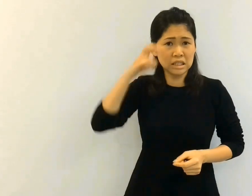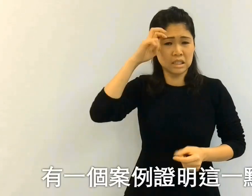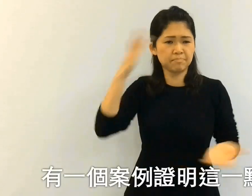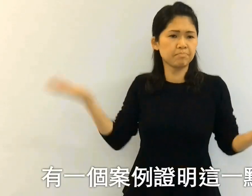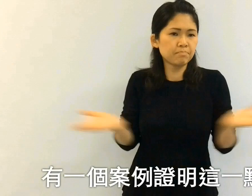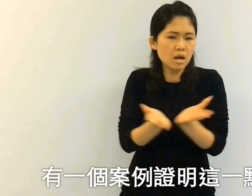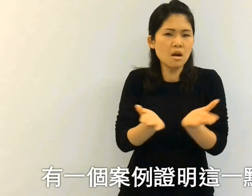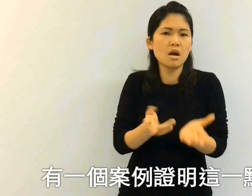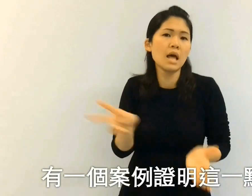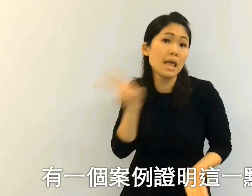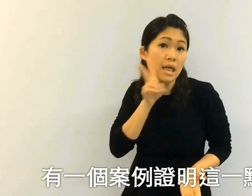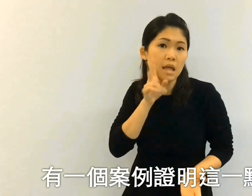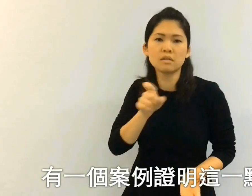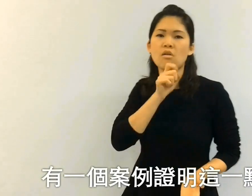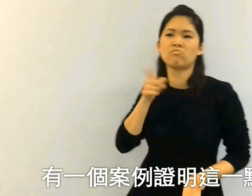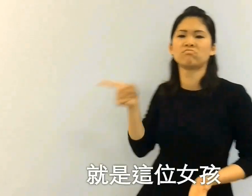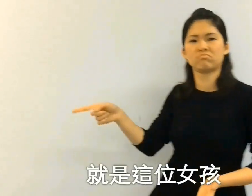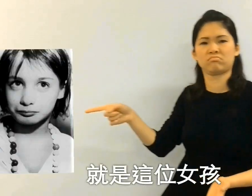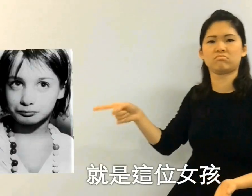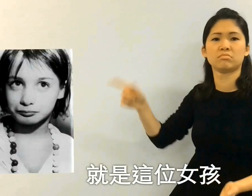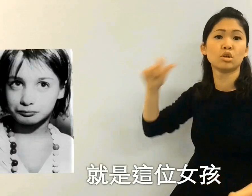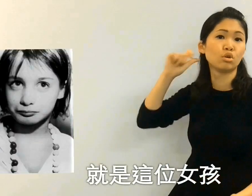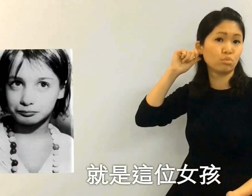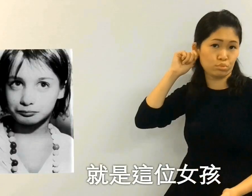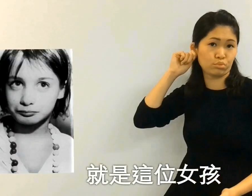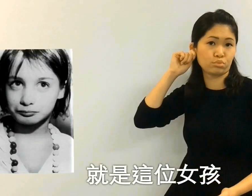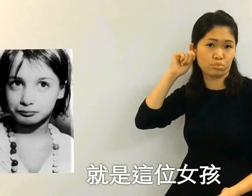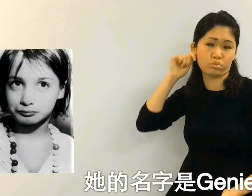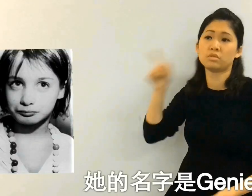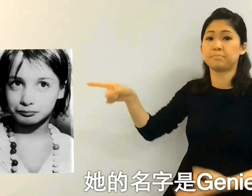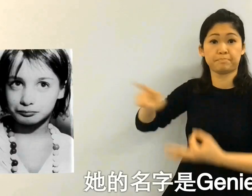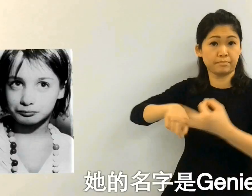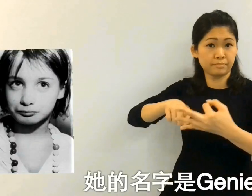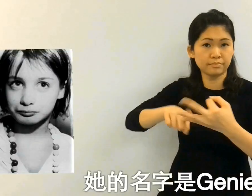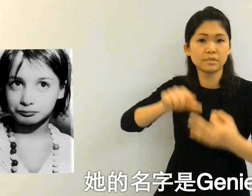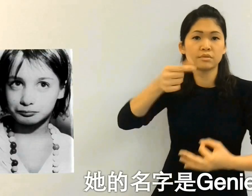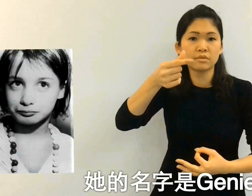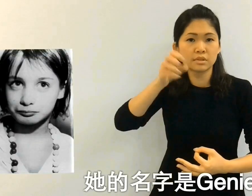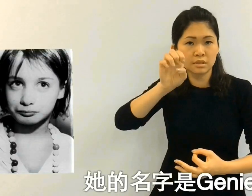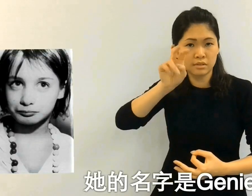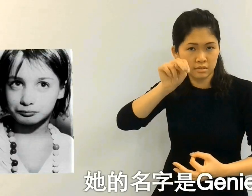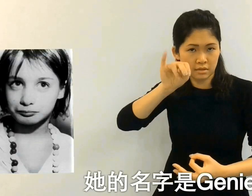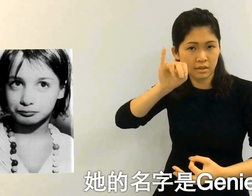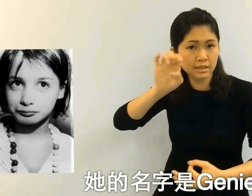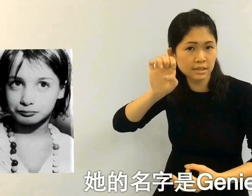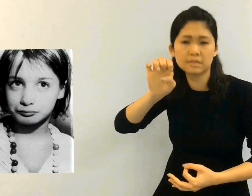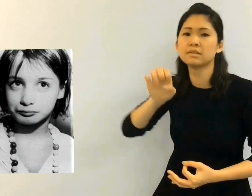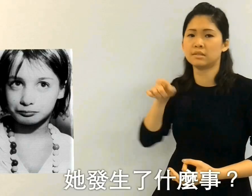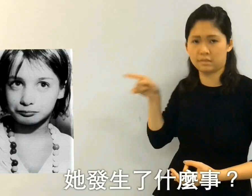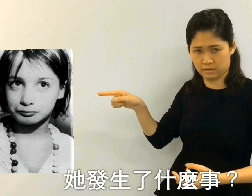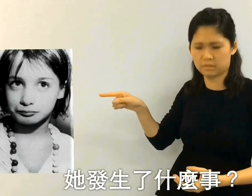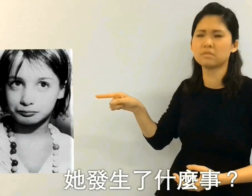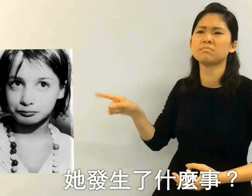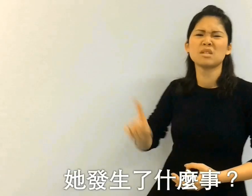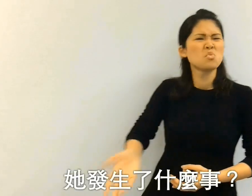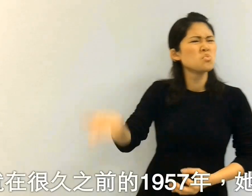There is a case which has proven this point; it’s the case of this girl. Her name is Genie, and guess what happened to her?